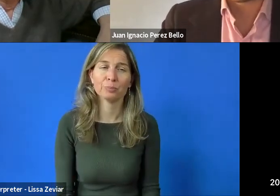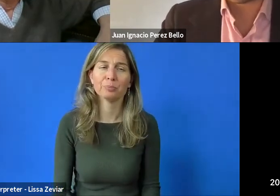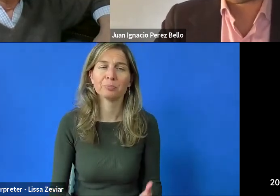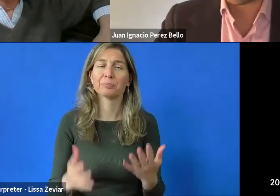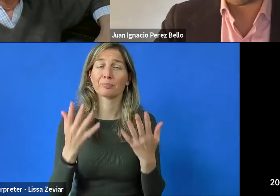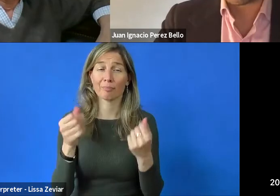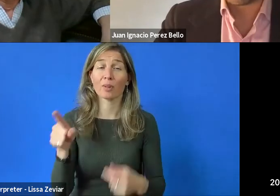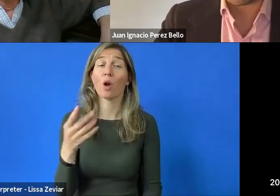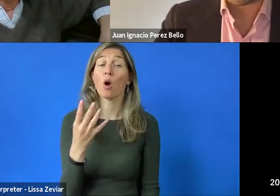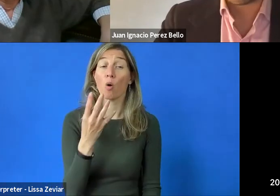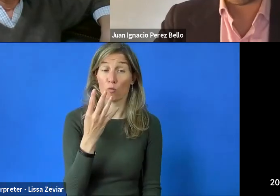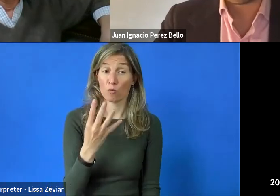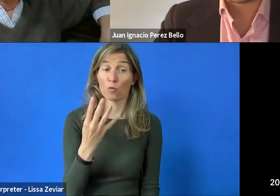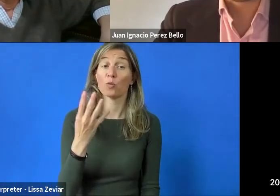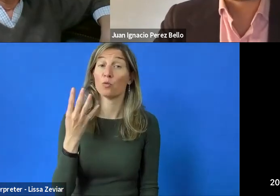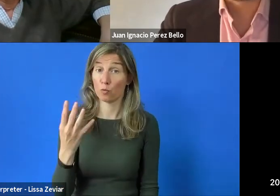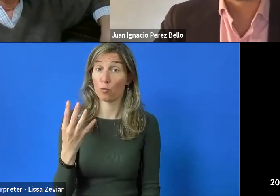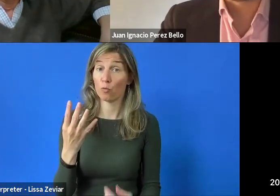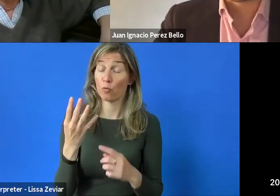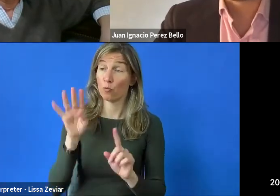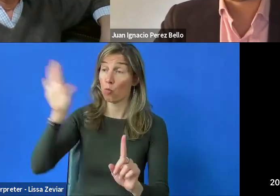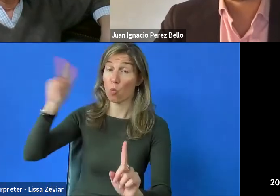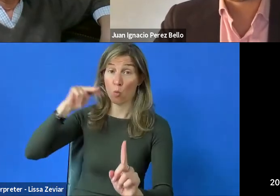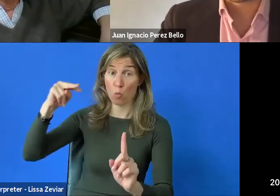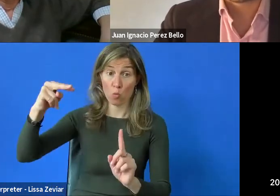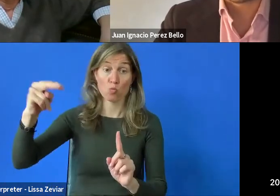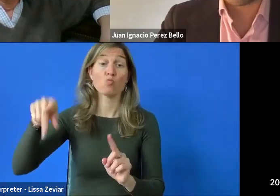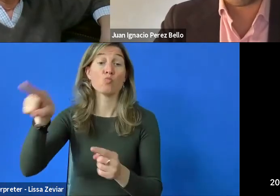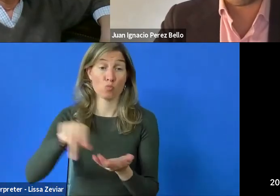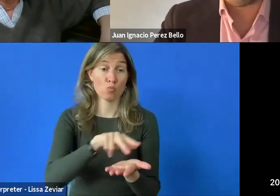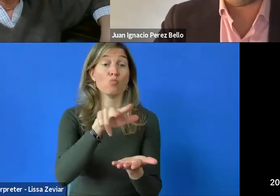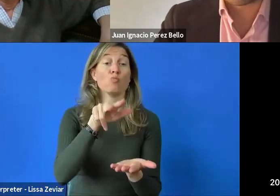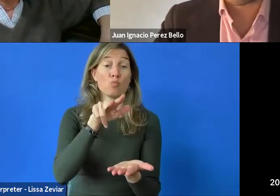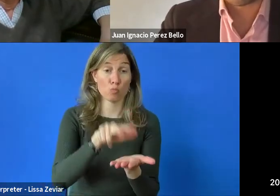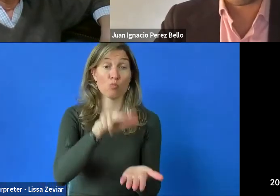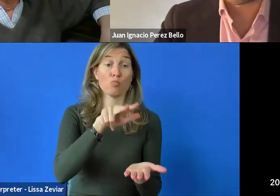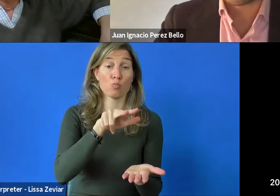by the CRPD committee including three cases discontinued